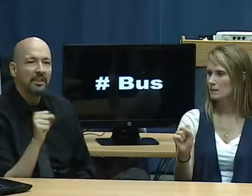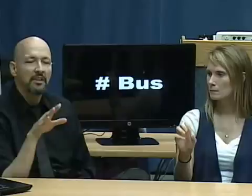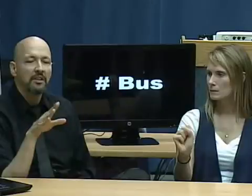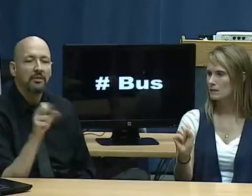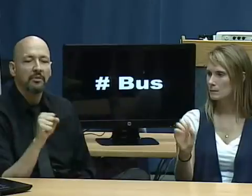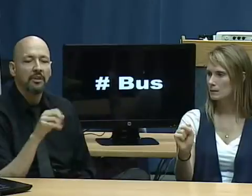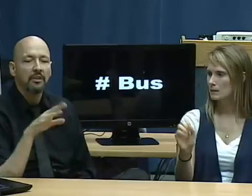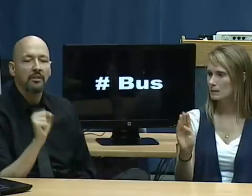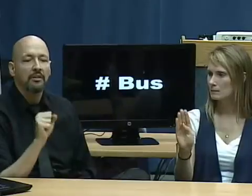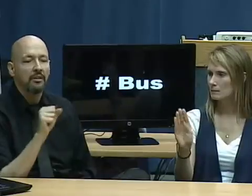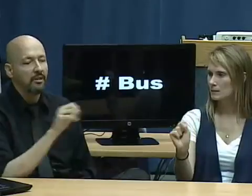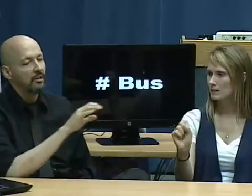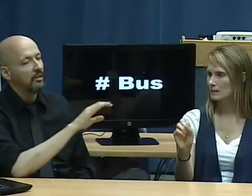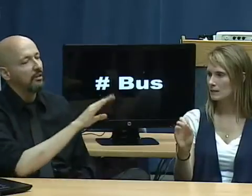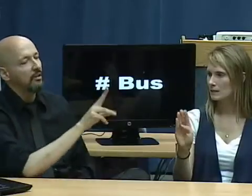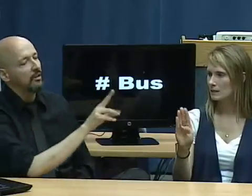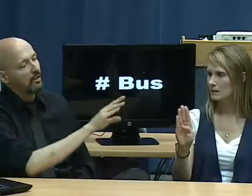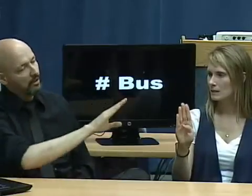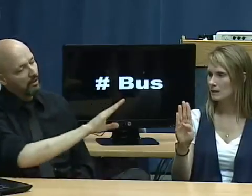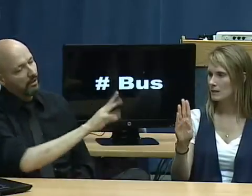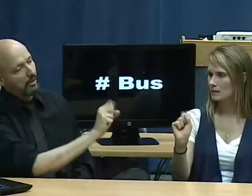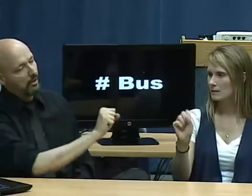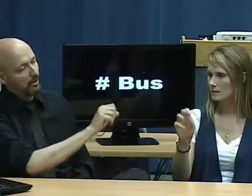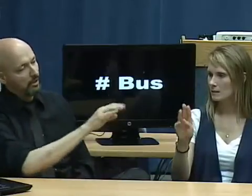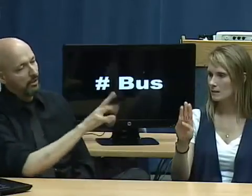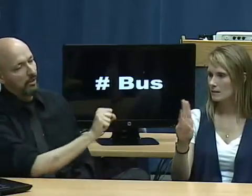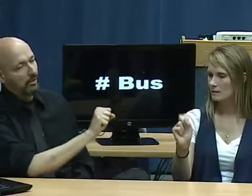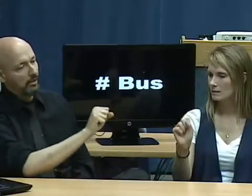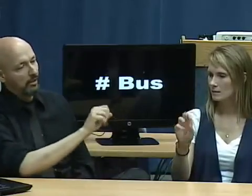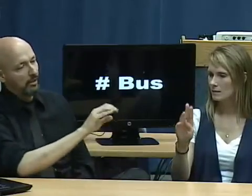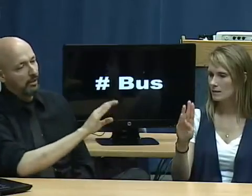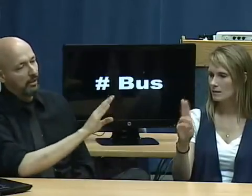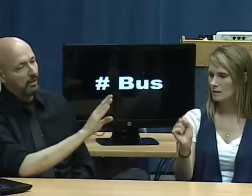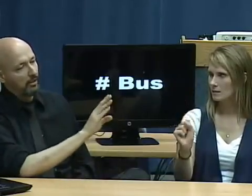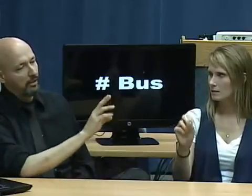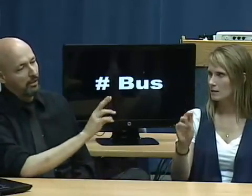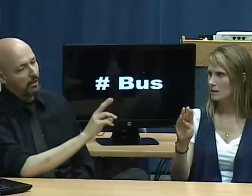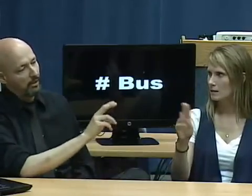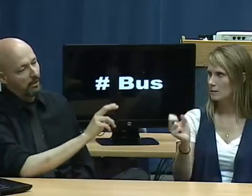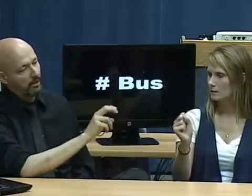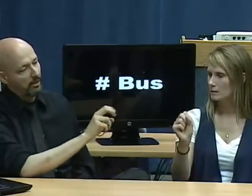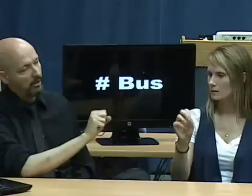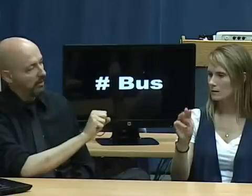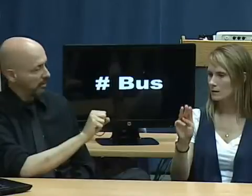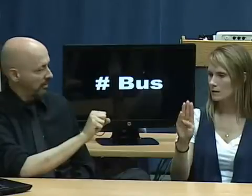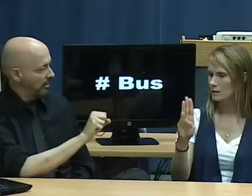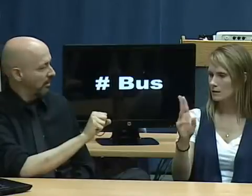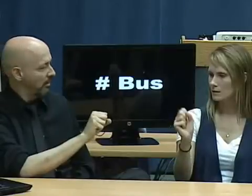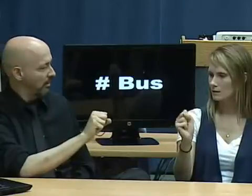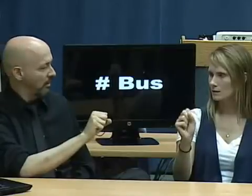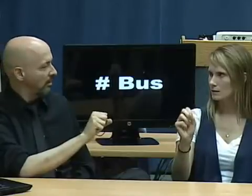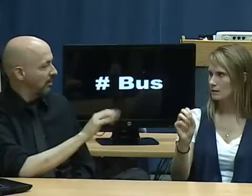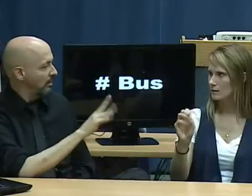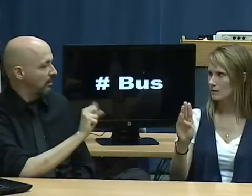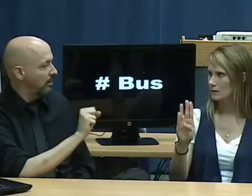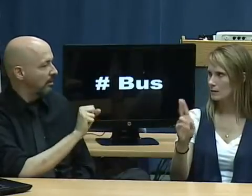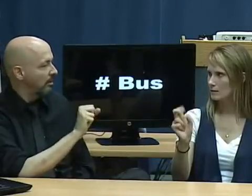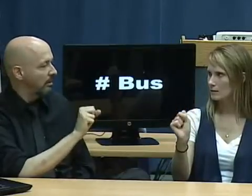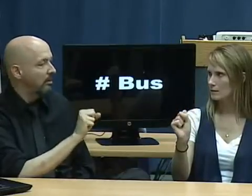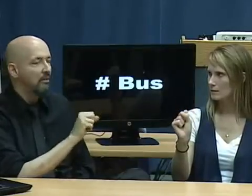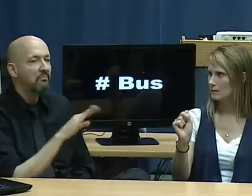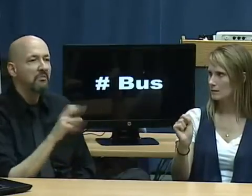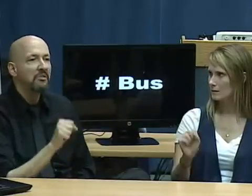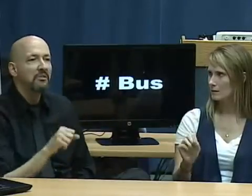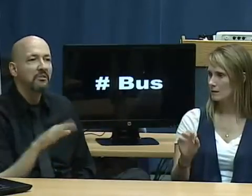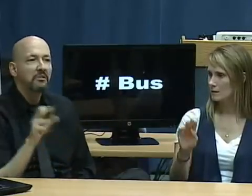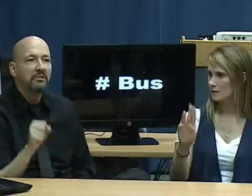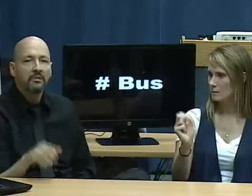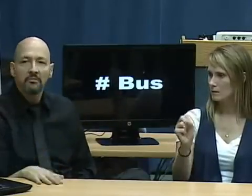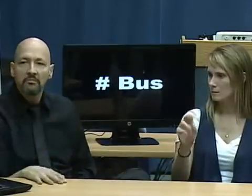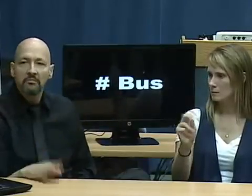#BUS #BUS